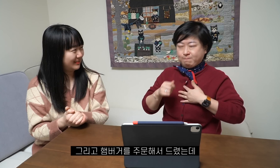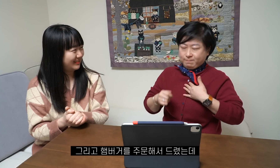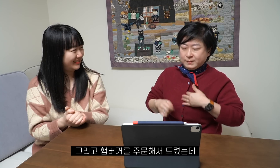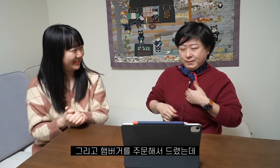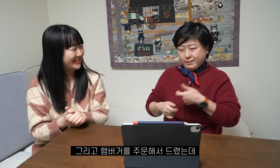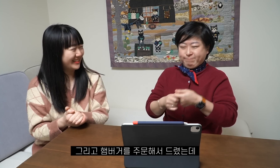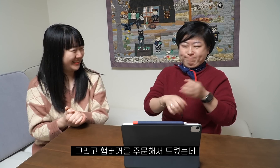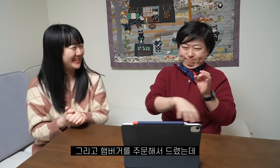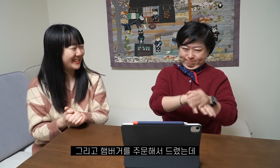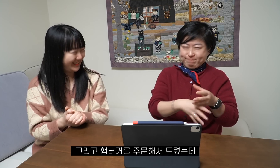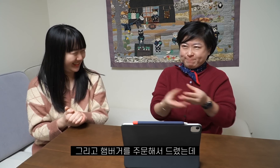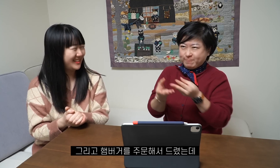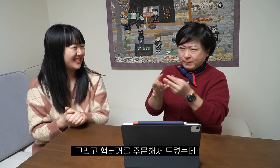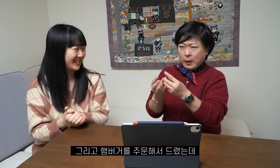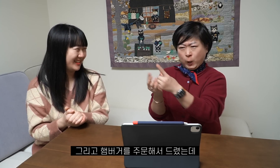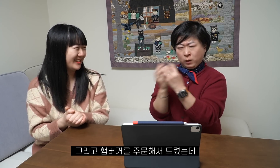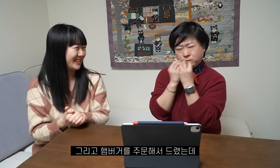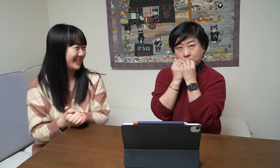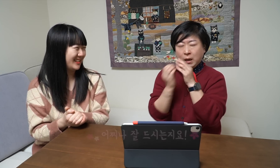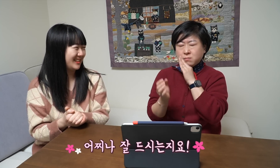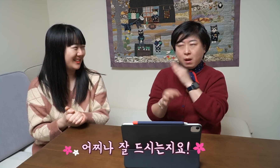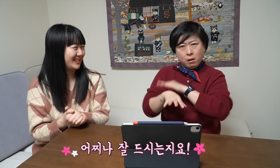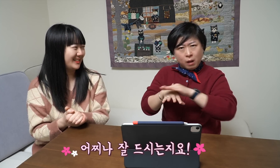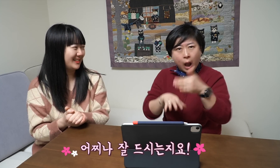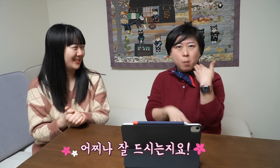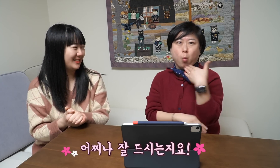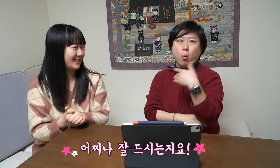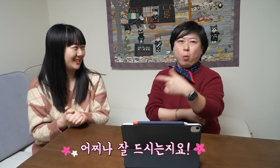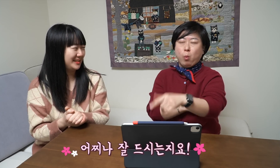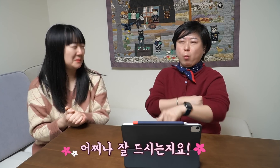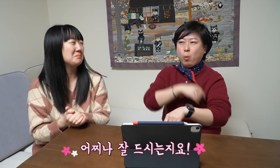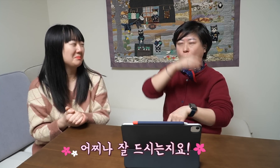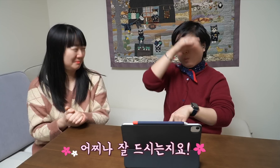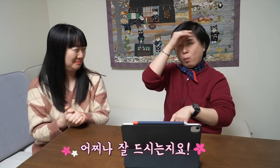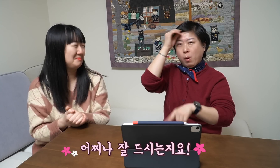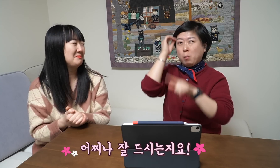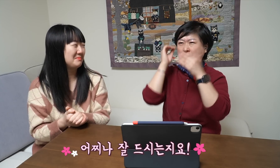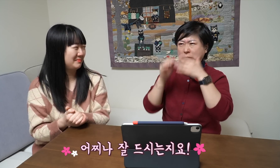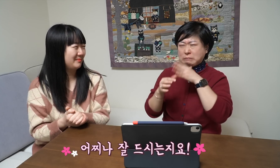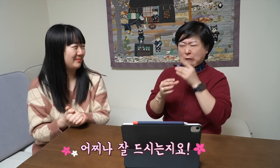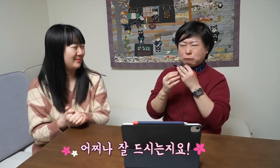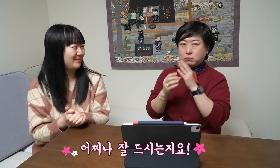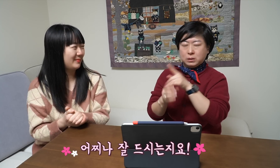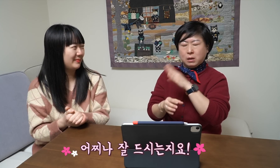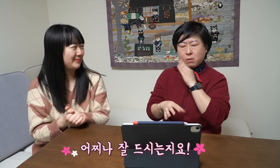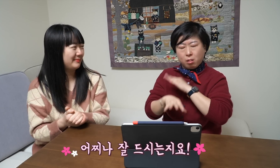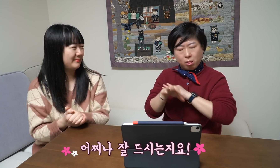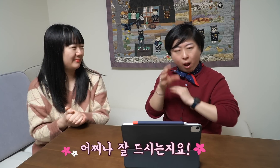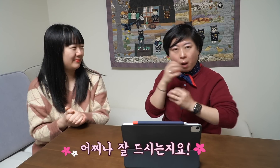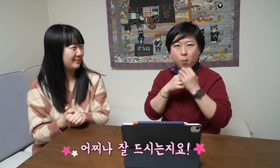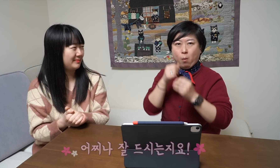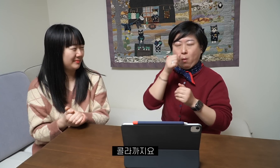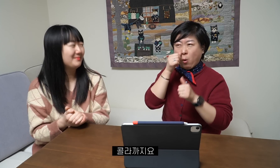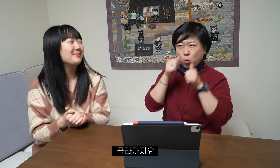And I ordered a hamburger and served him, how good is he!